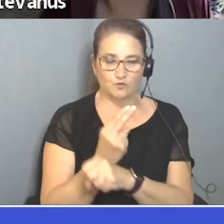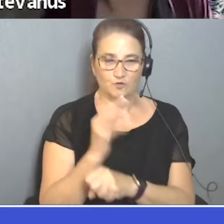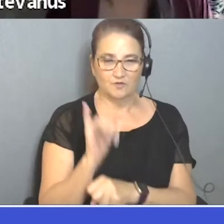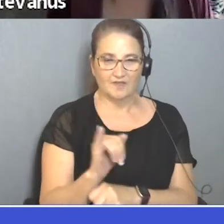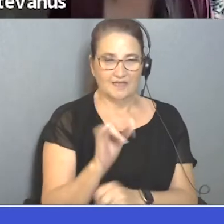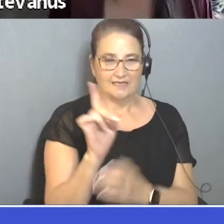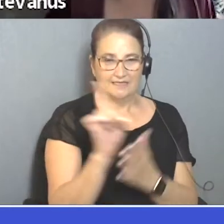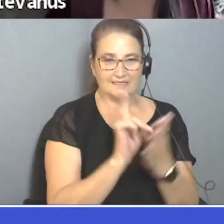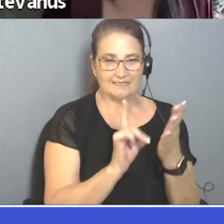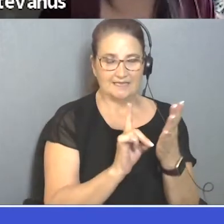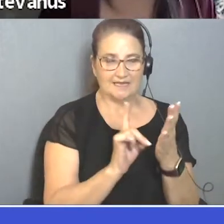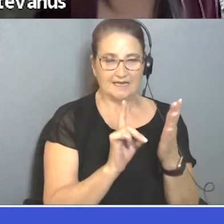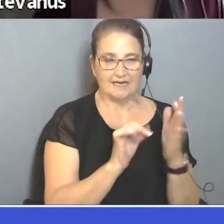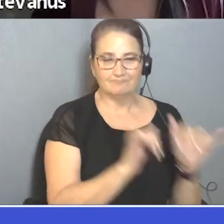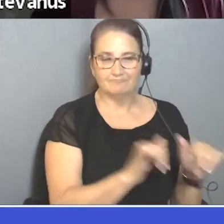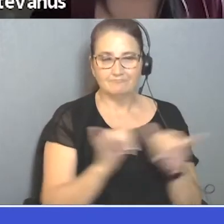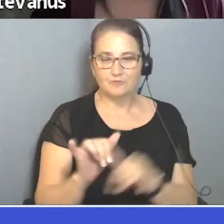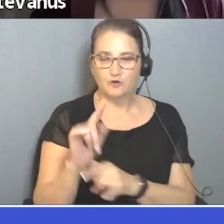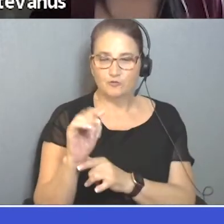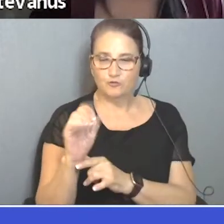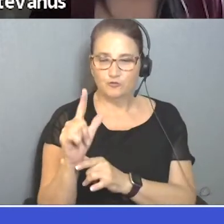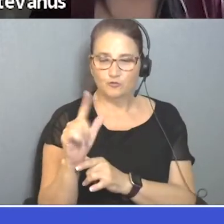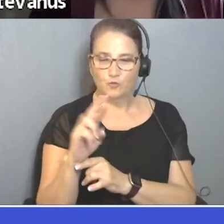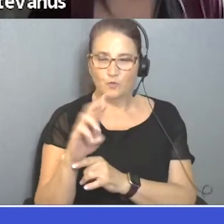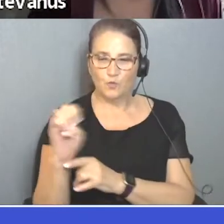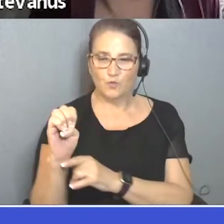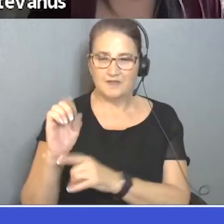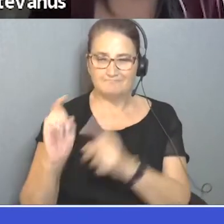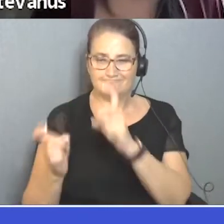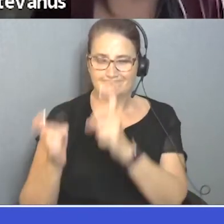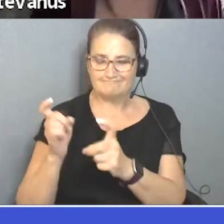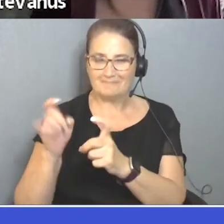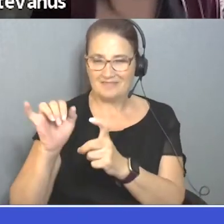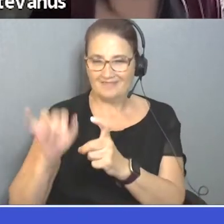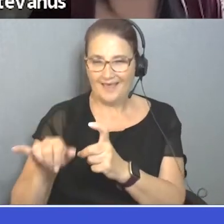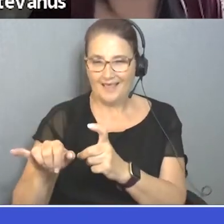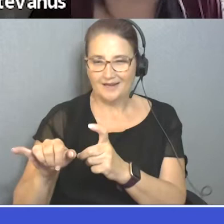that we can leverage redesign in